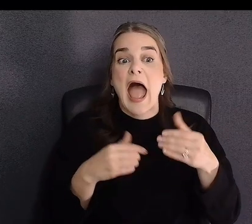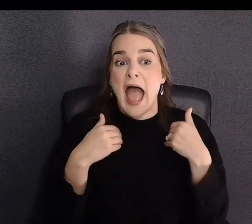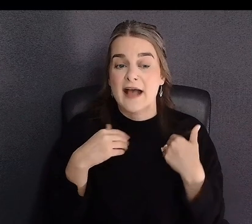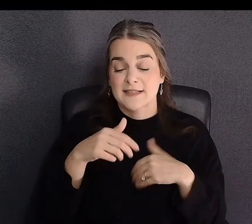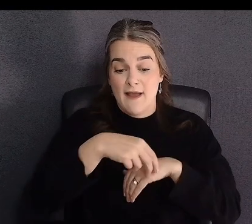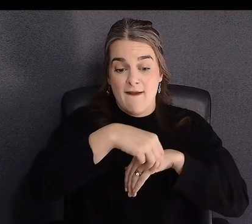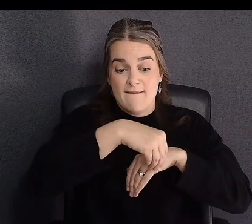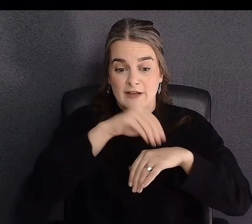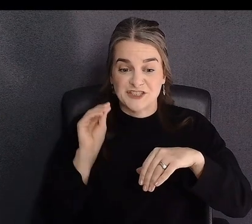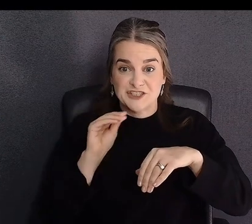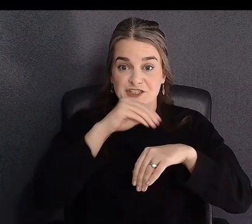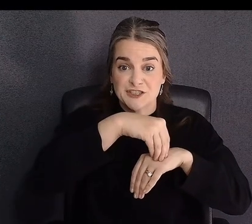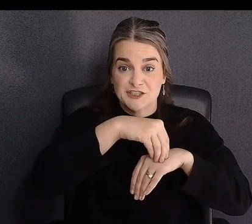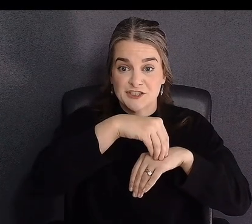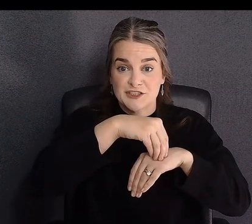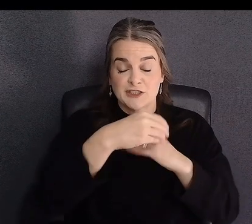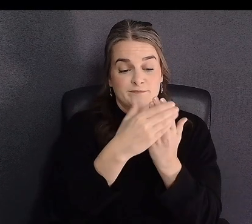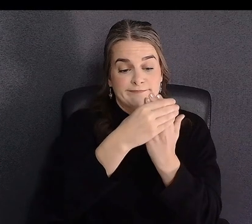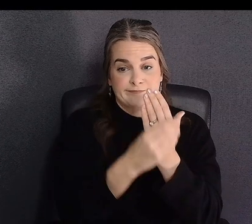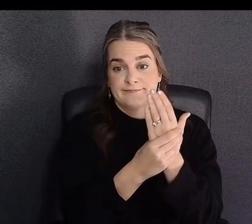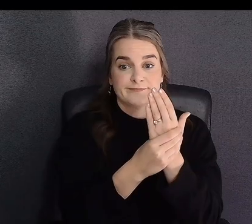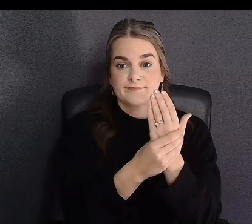that goes right over your hand into your palm.